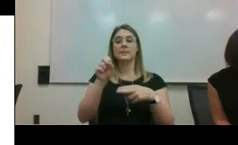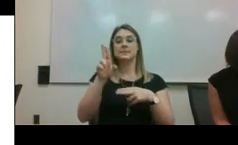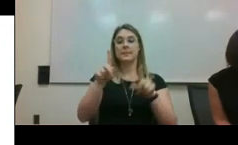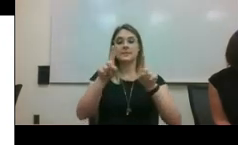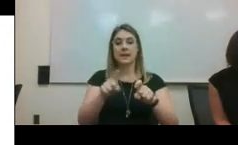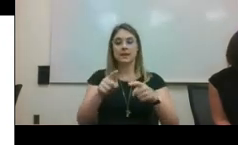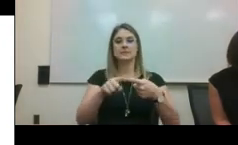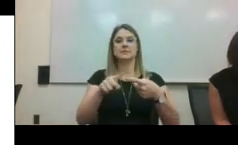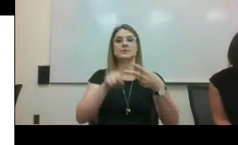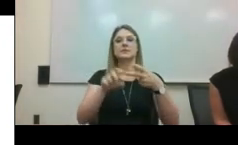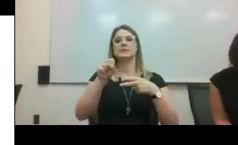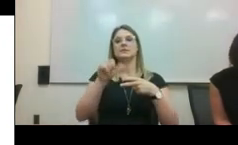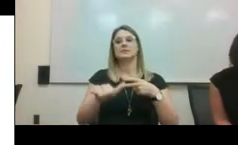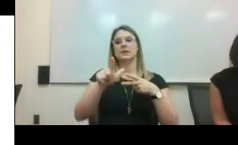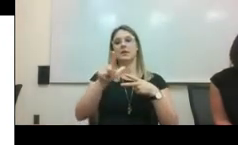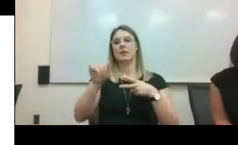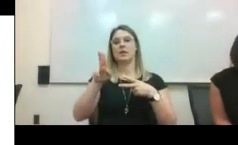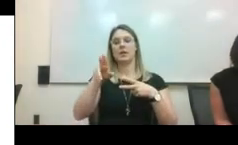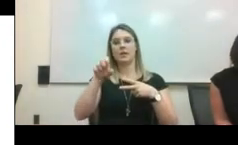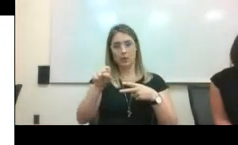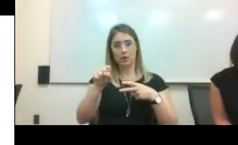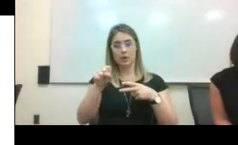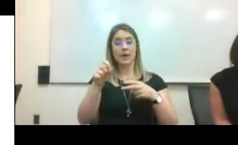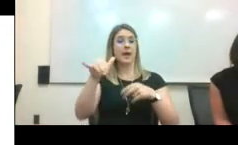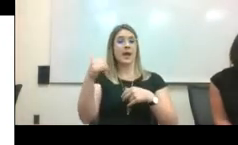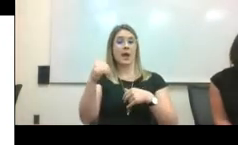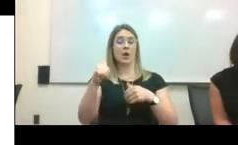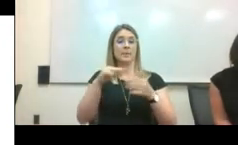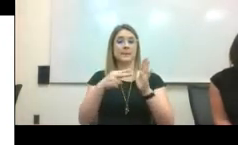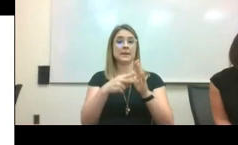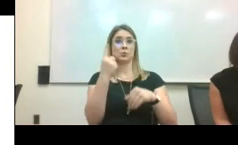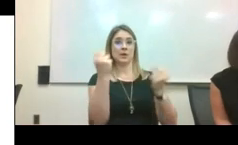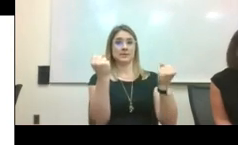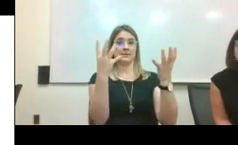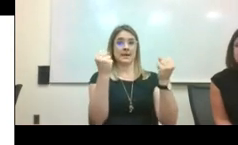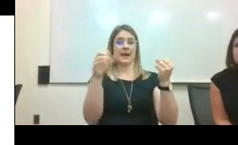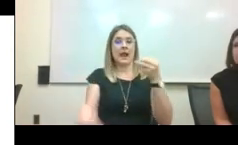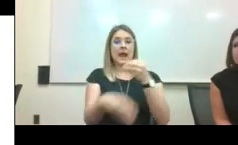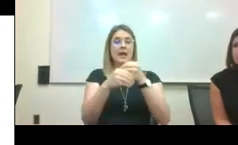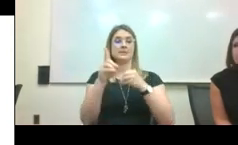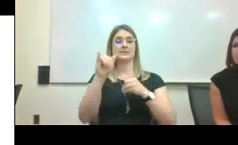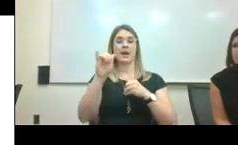which in Arabic means that they did one sign and then they usually added a diacritic to it. So, it was more around,